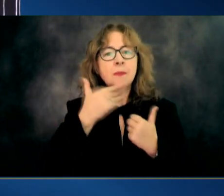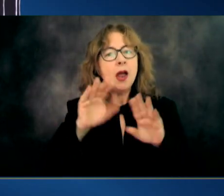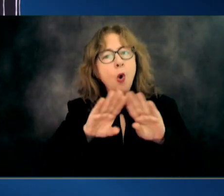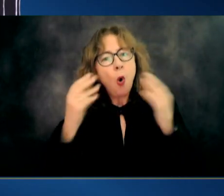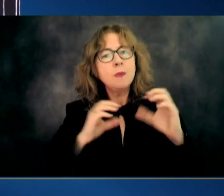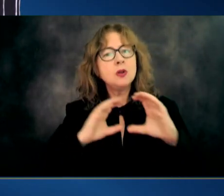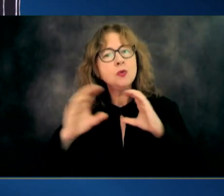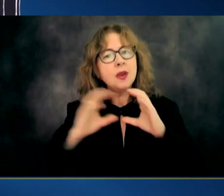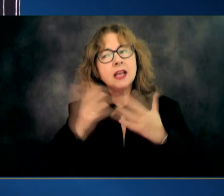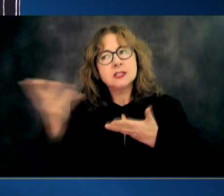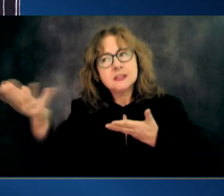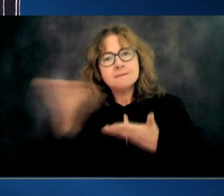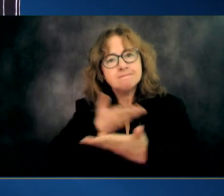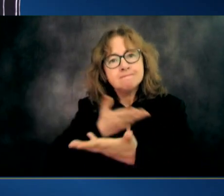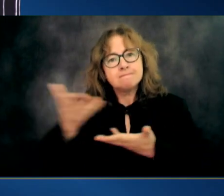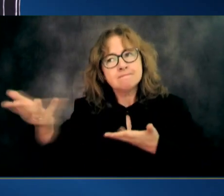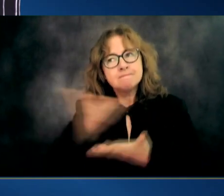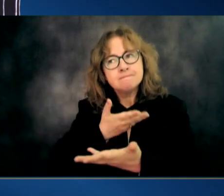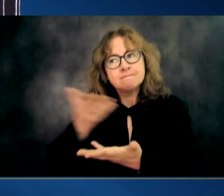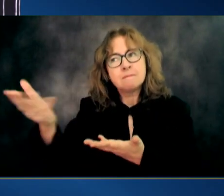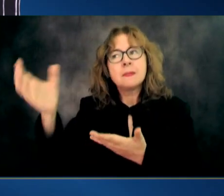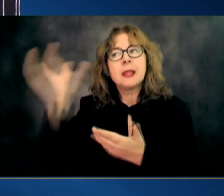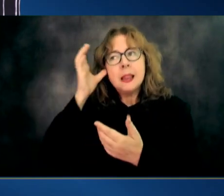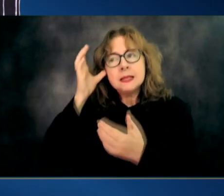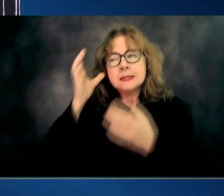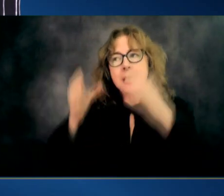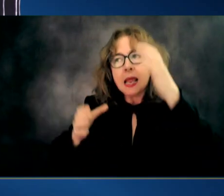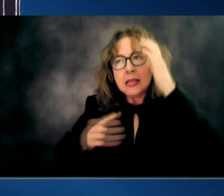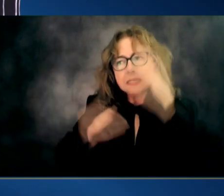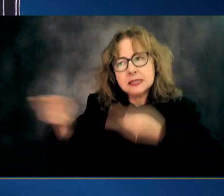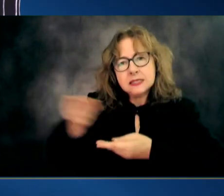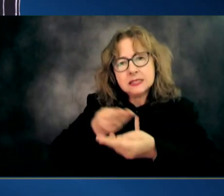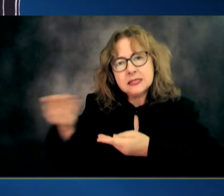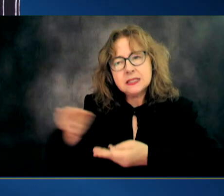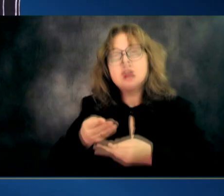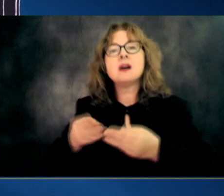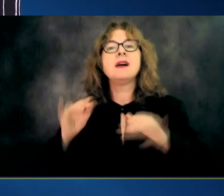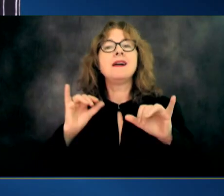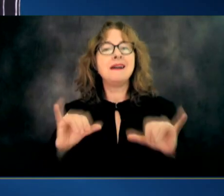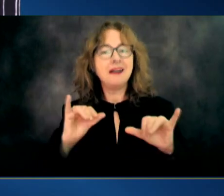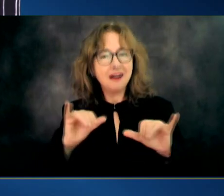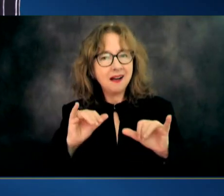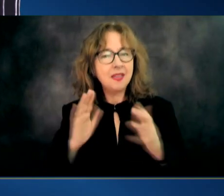is what's needed. In that way, you know, everybody is heard and brought to the table,